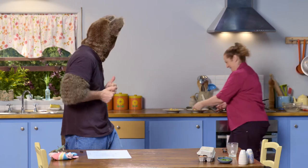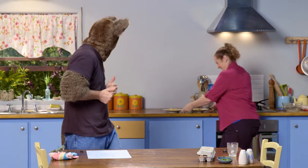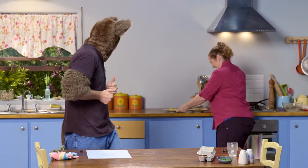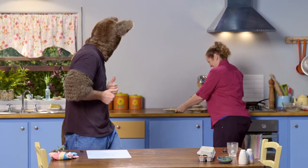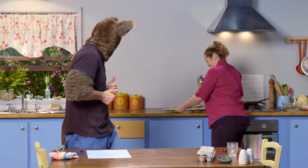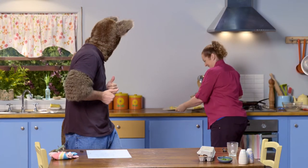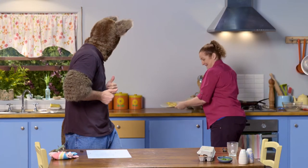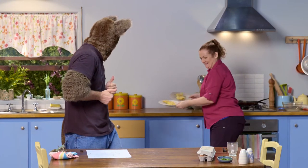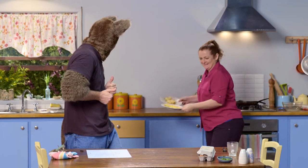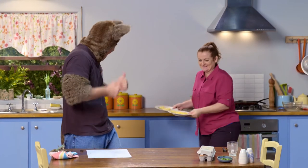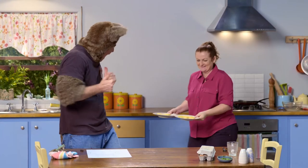Great.